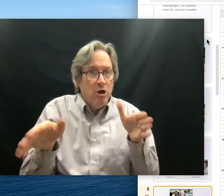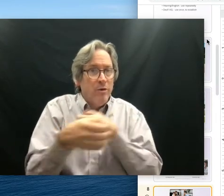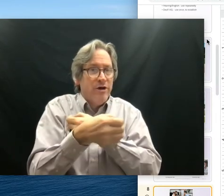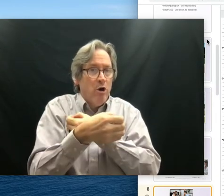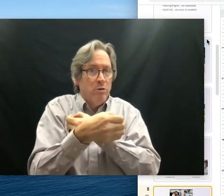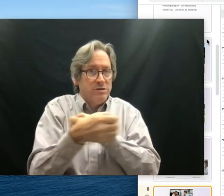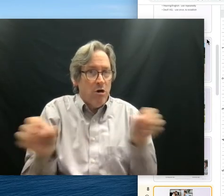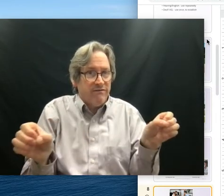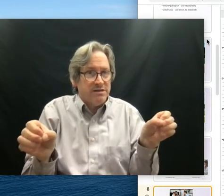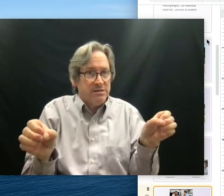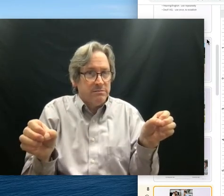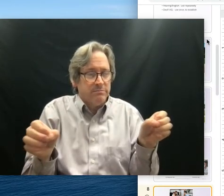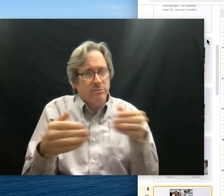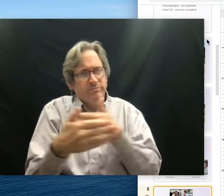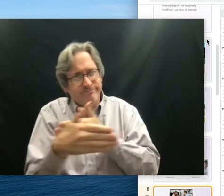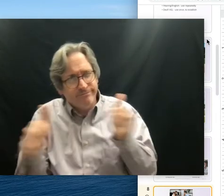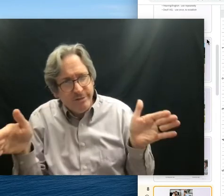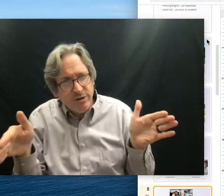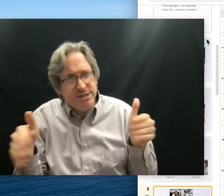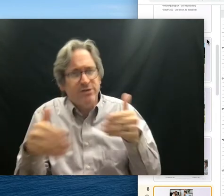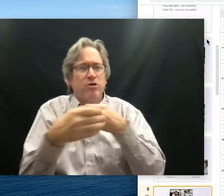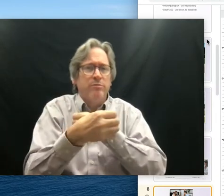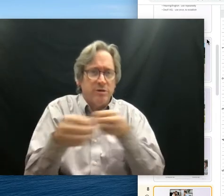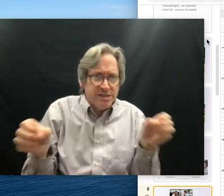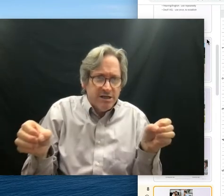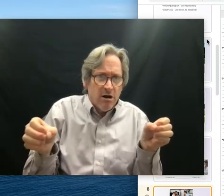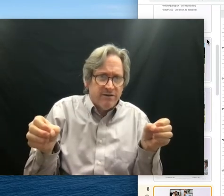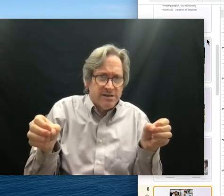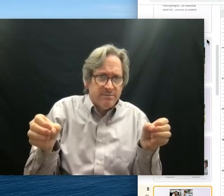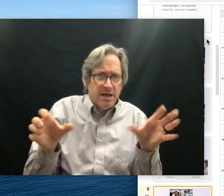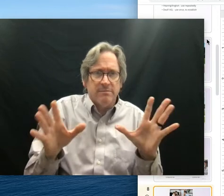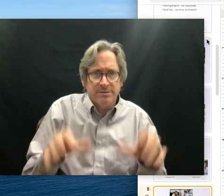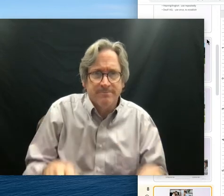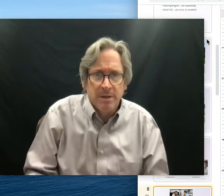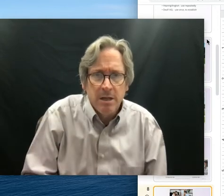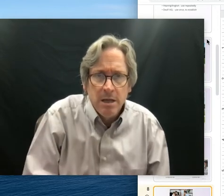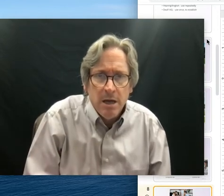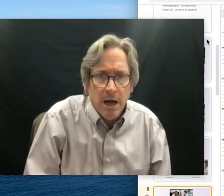with o's office you can see room you'll see office sometimes um